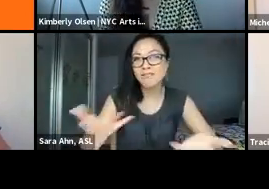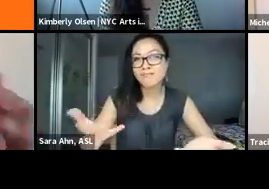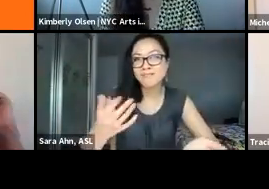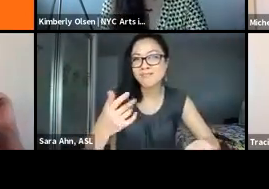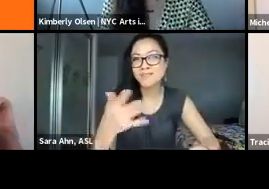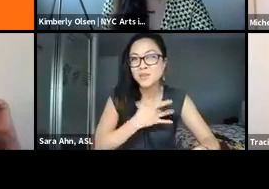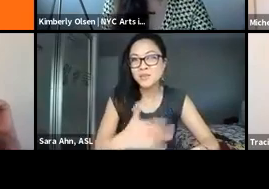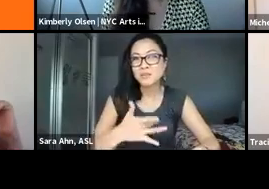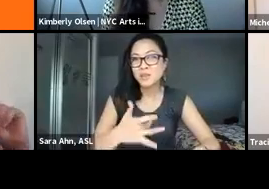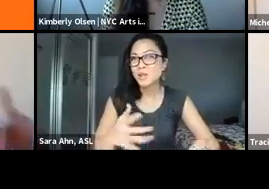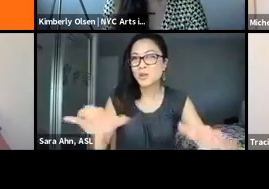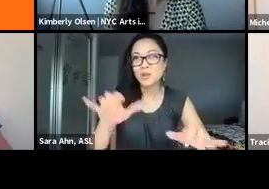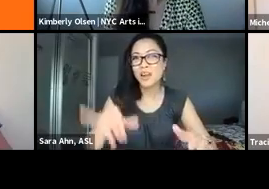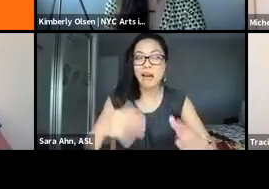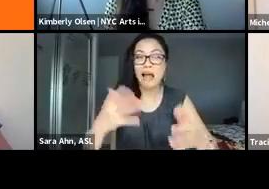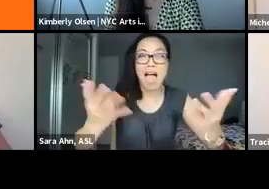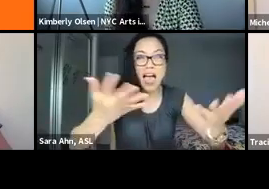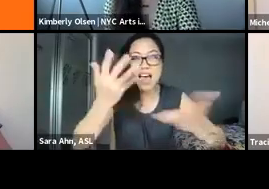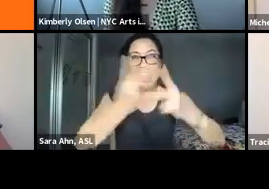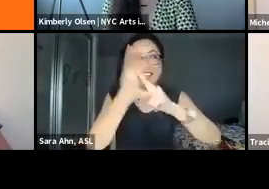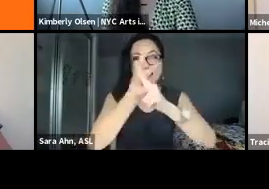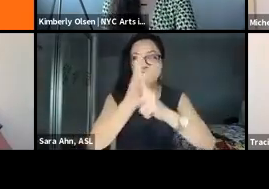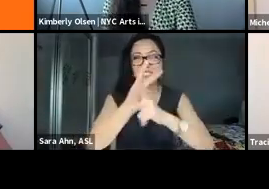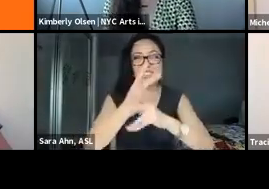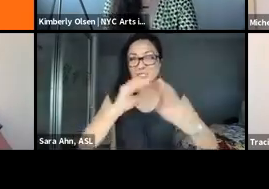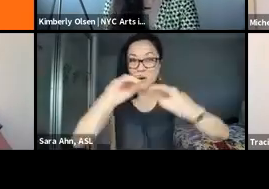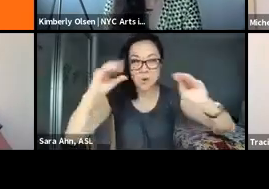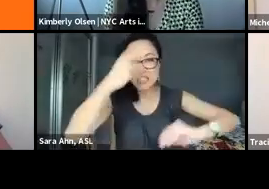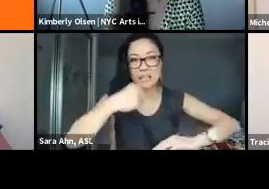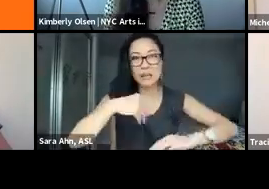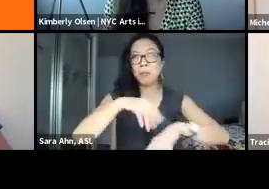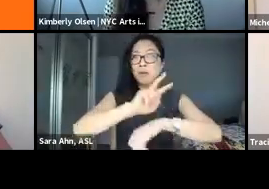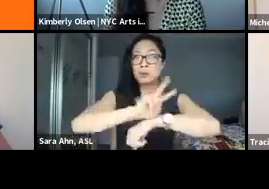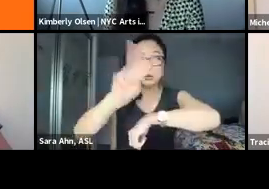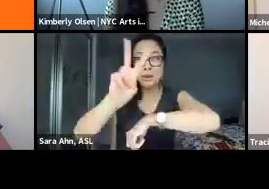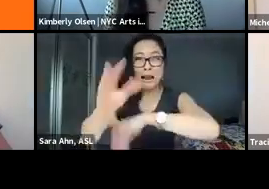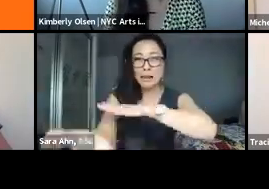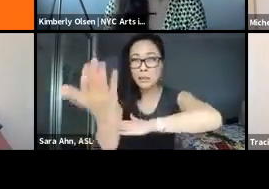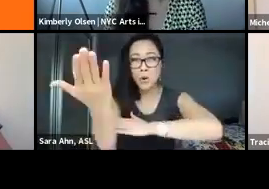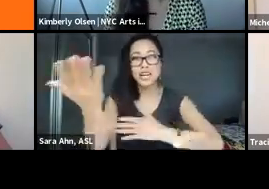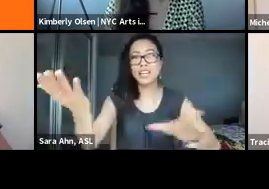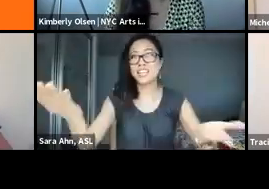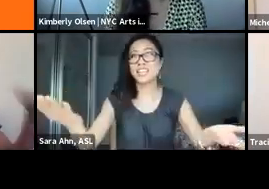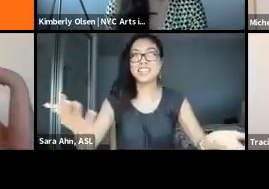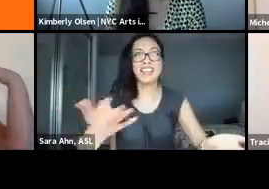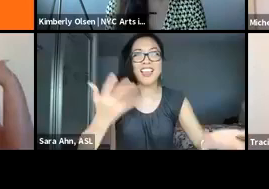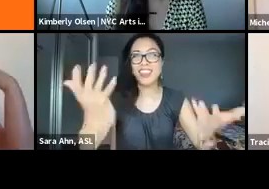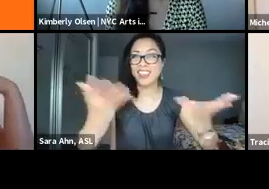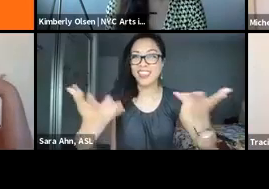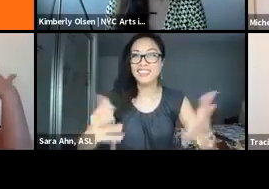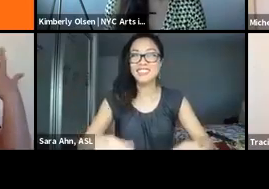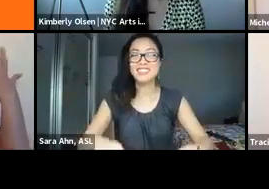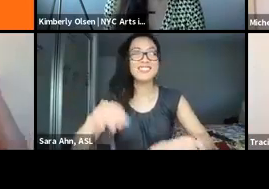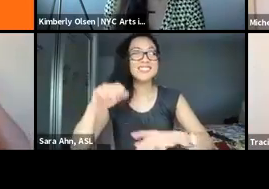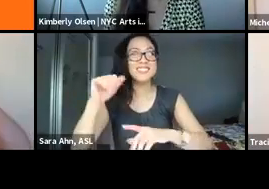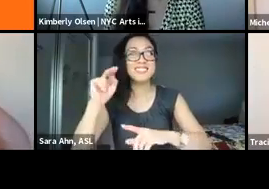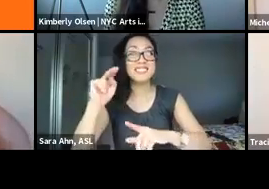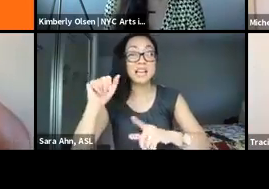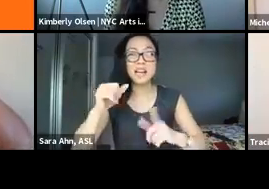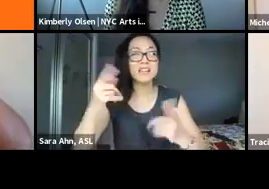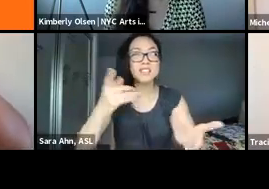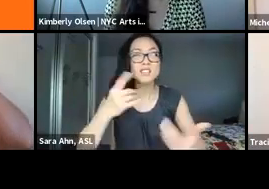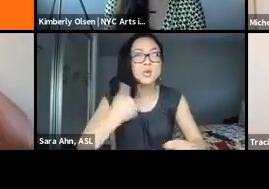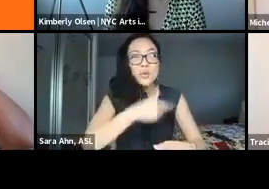organizations are looking -- are eager to keep remote learning as part of our teaching